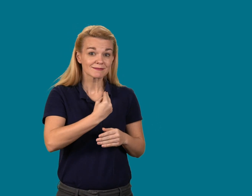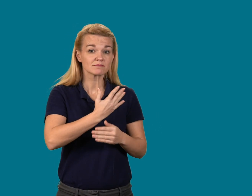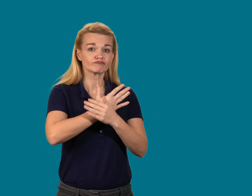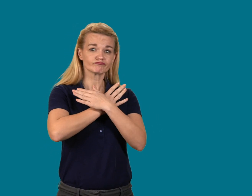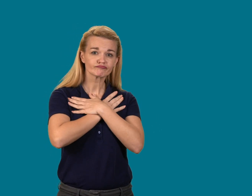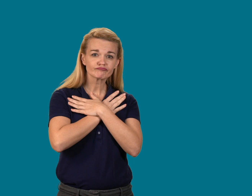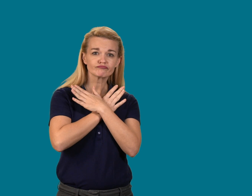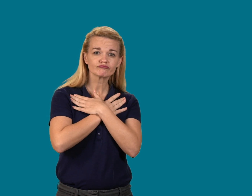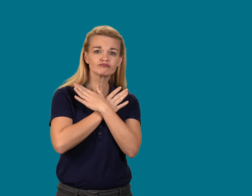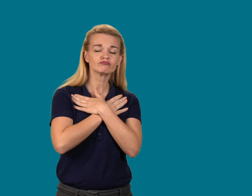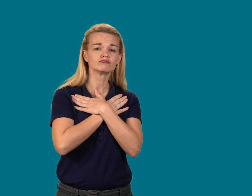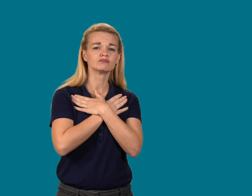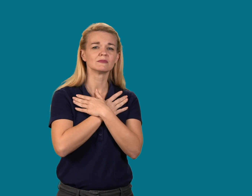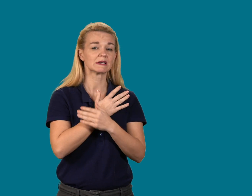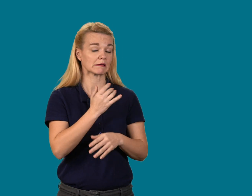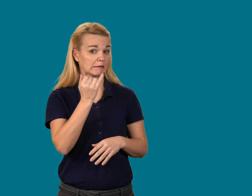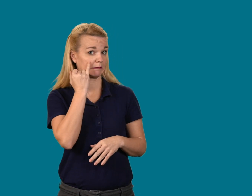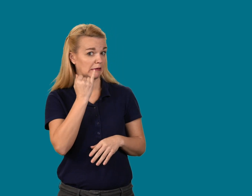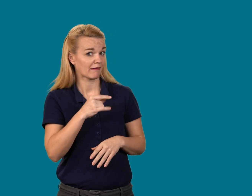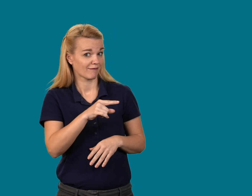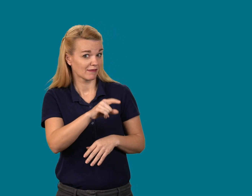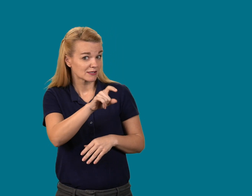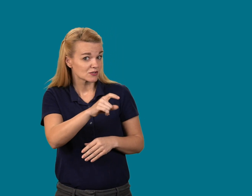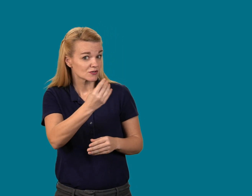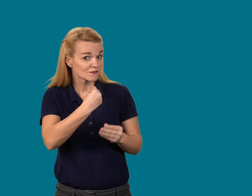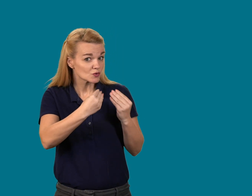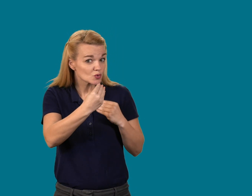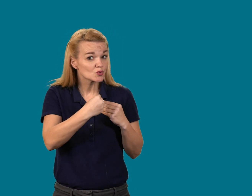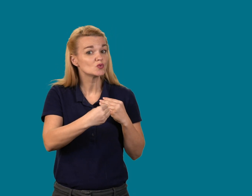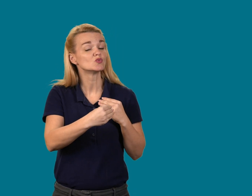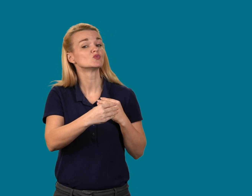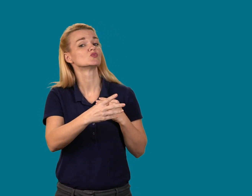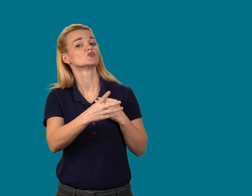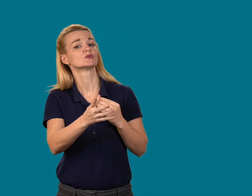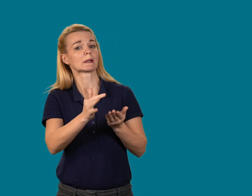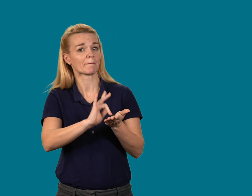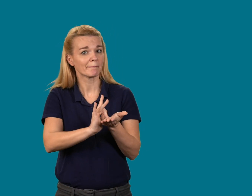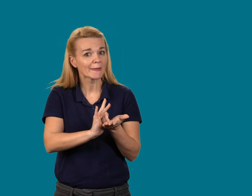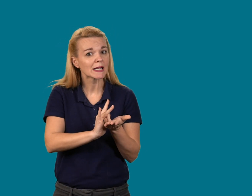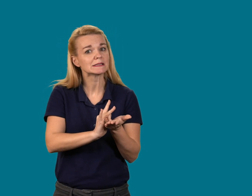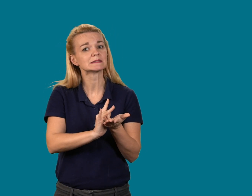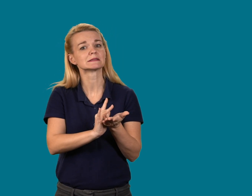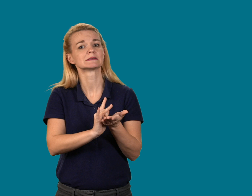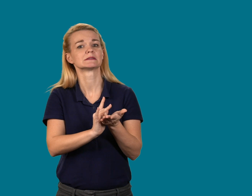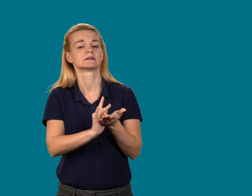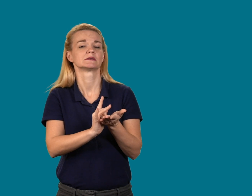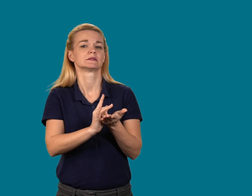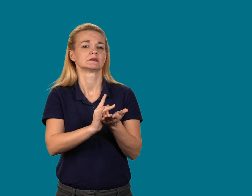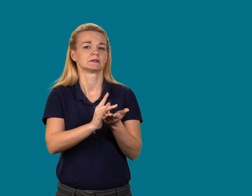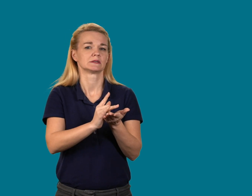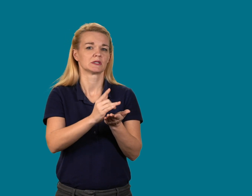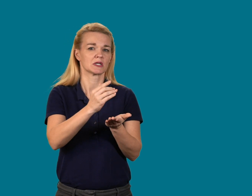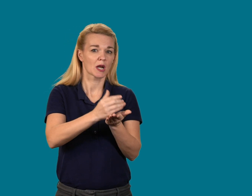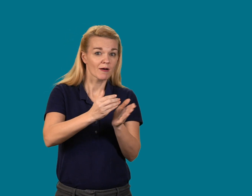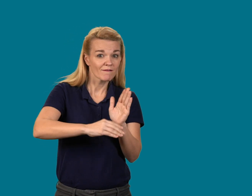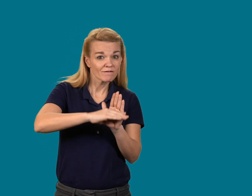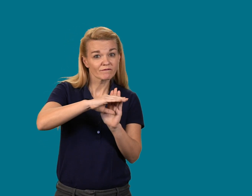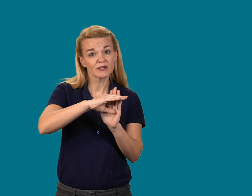and gets plenty of rest. Help them with grocery shopping, filling prescriptions,